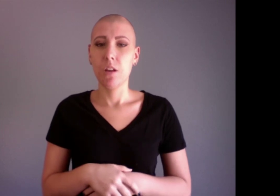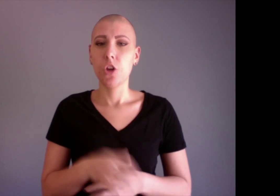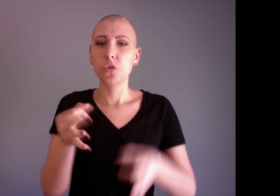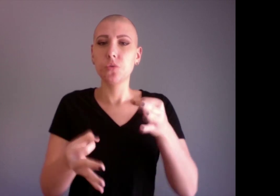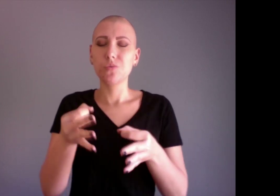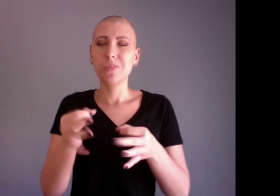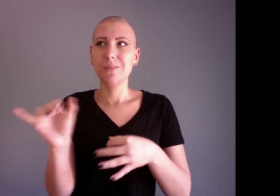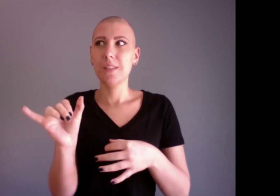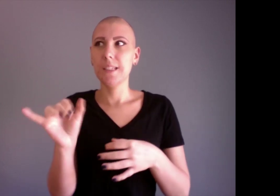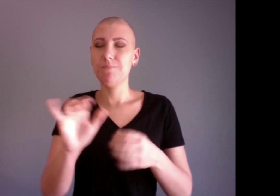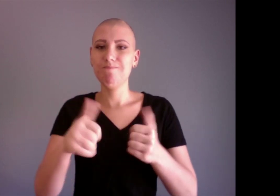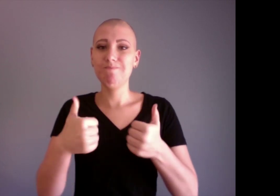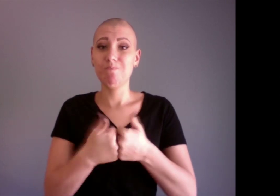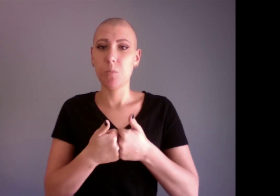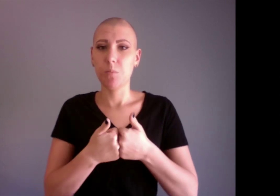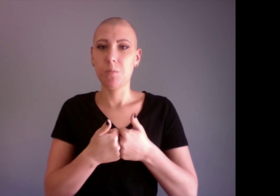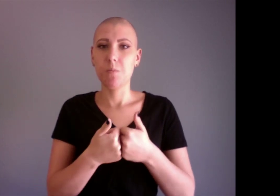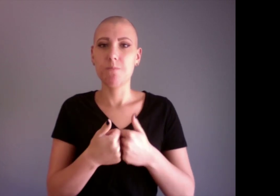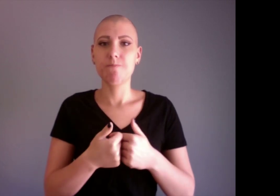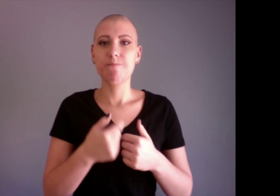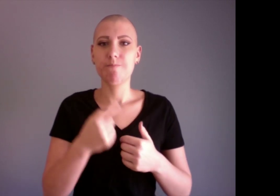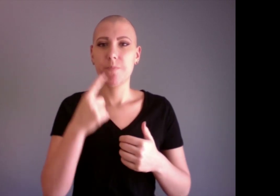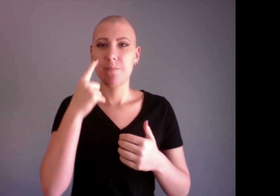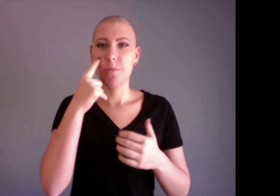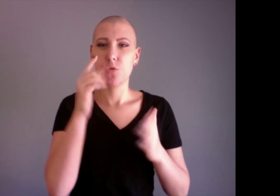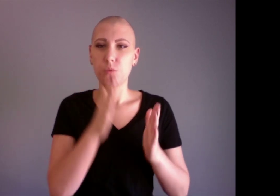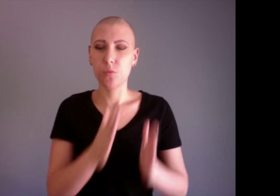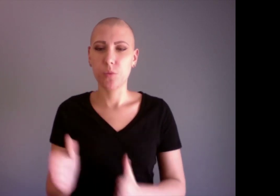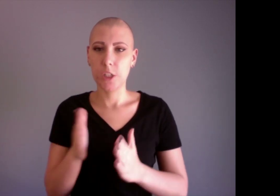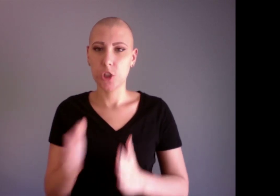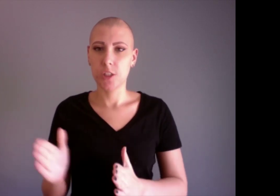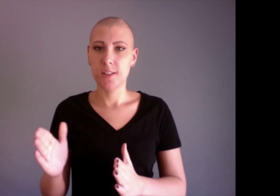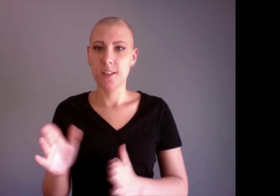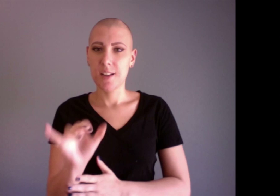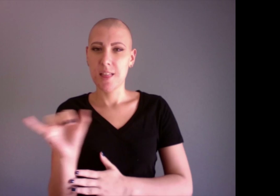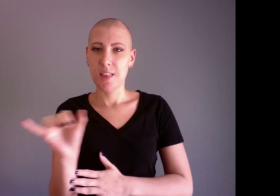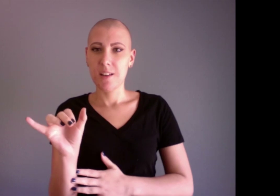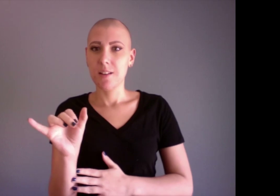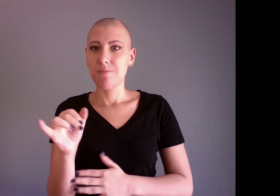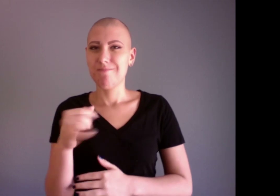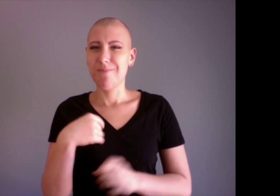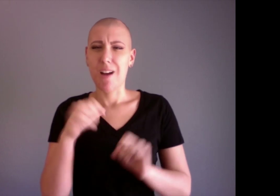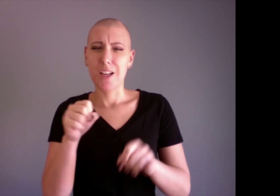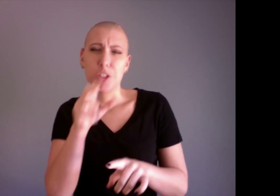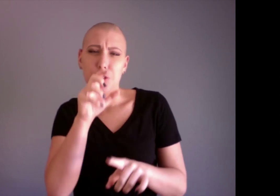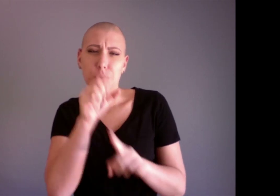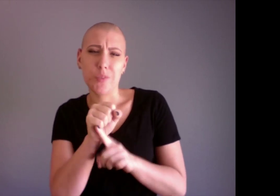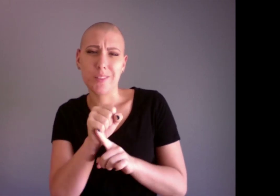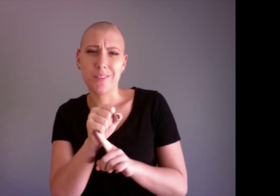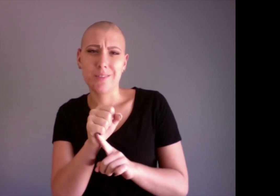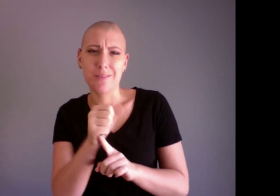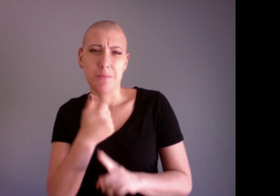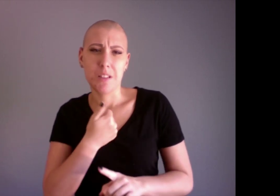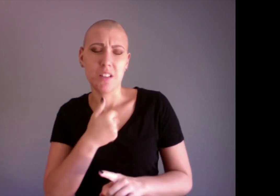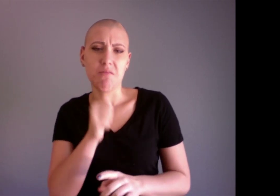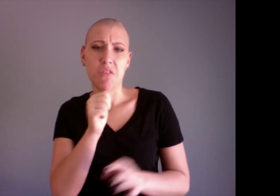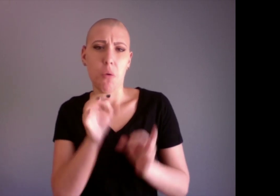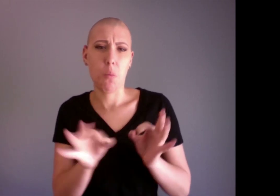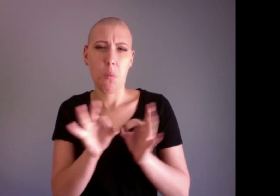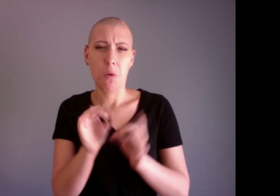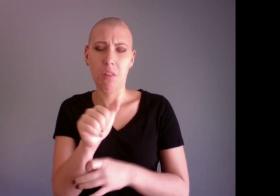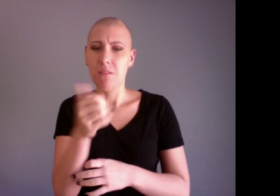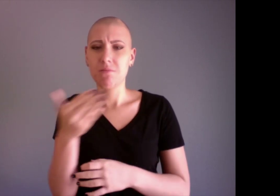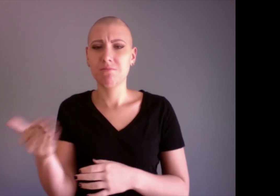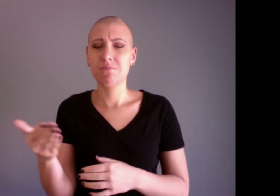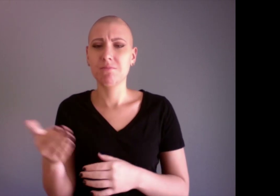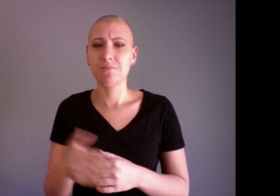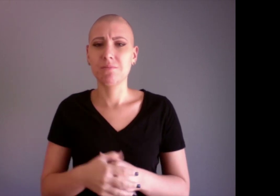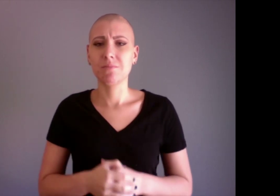This was a game of strategy, as if I could be tricked out of my own worth.